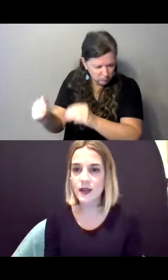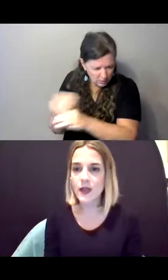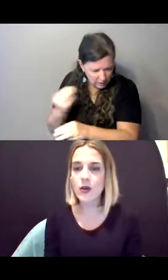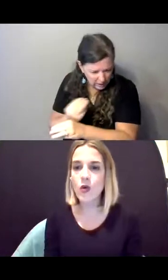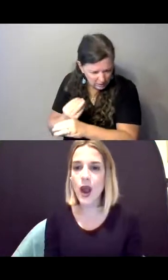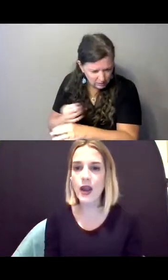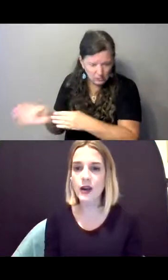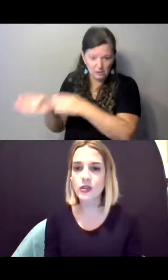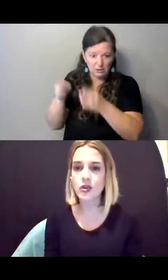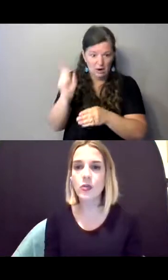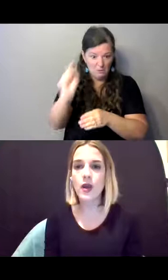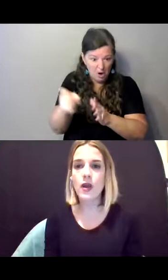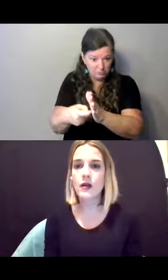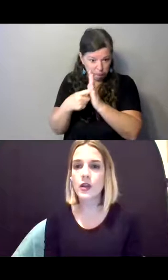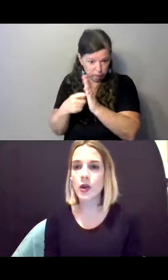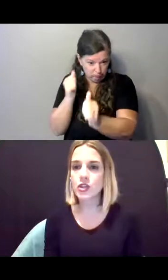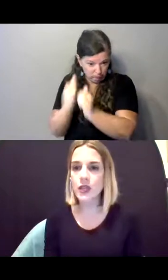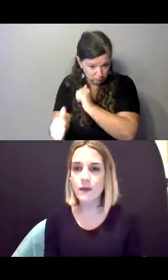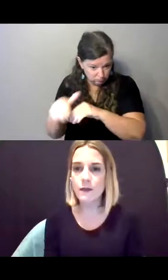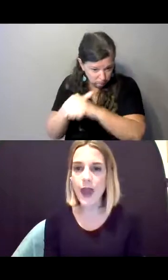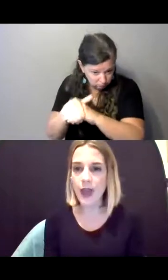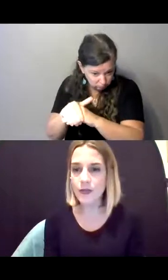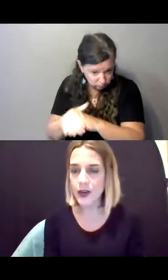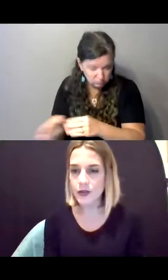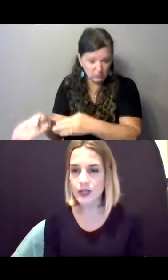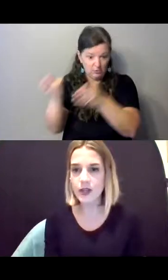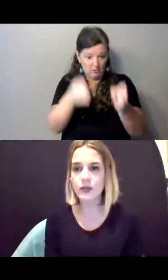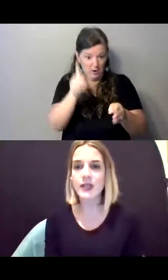If they are required to, you know, achieve mathematical skills,